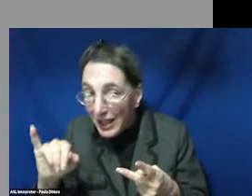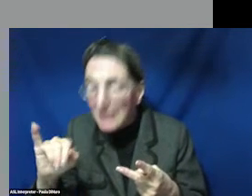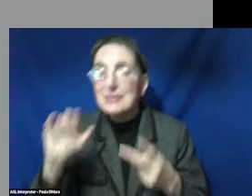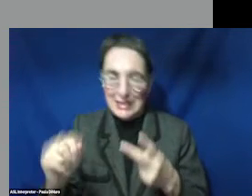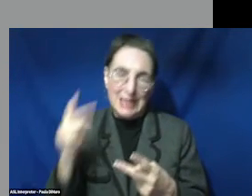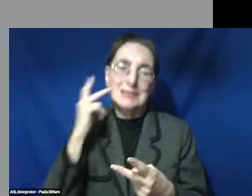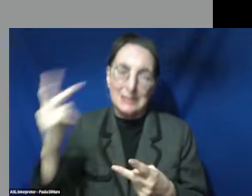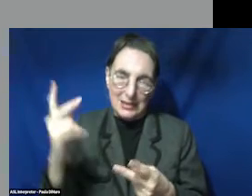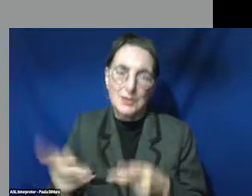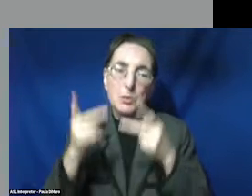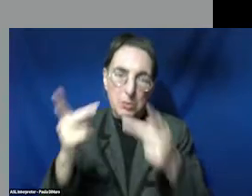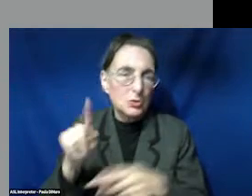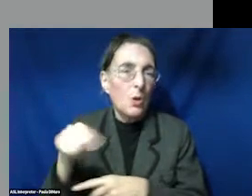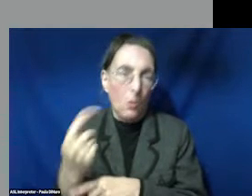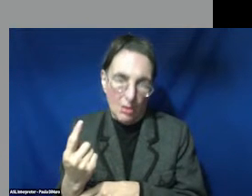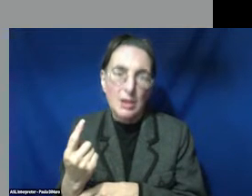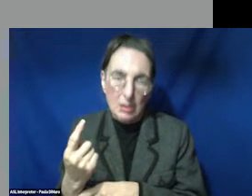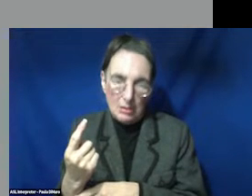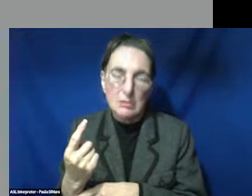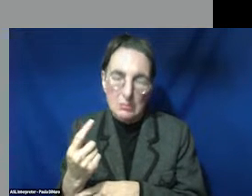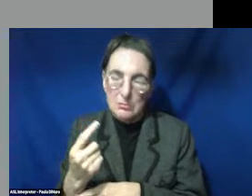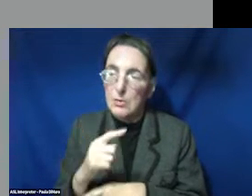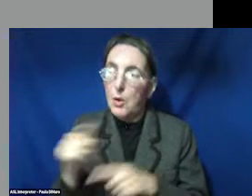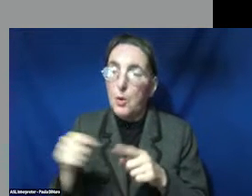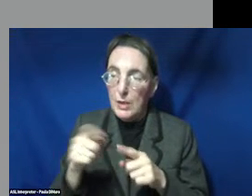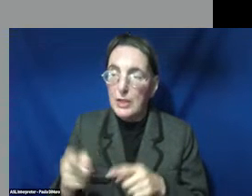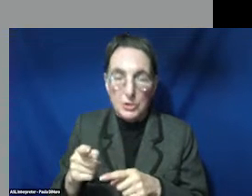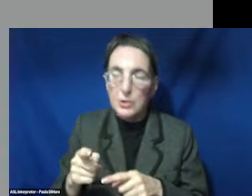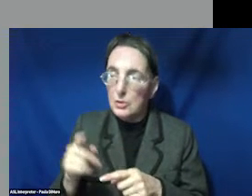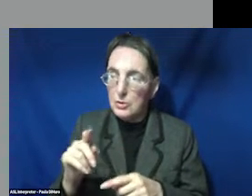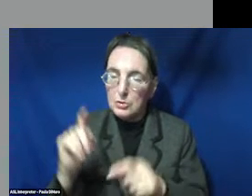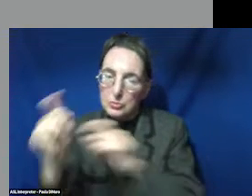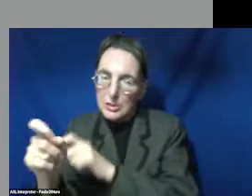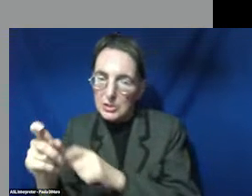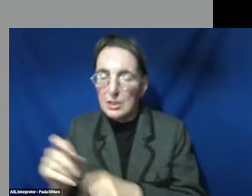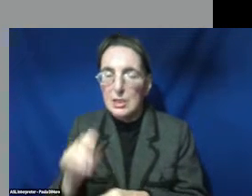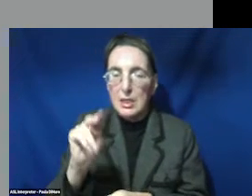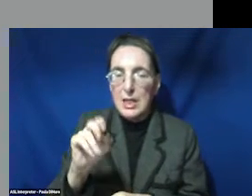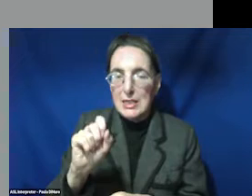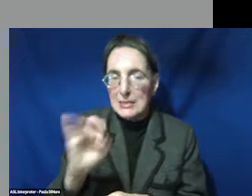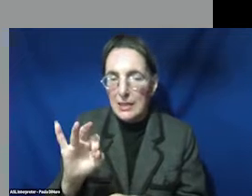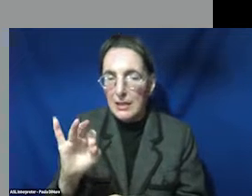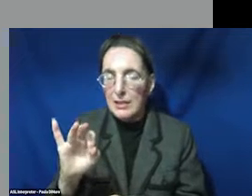Once you search by NSF ID, you will see this person's name pop up. If they have multiple affiliations, you will see them here.